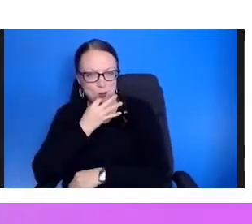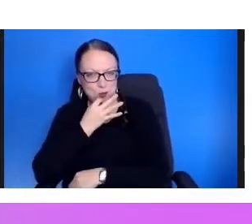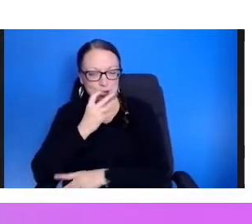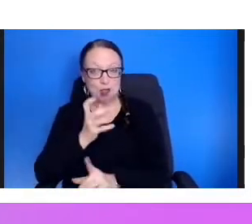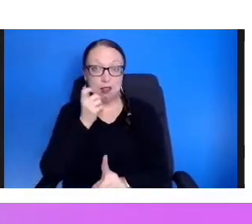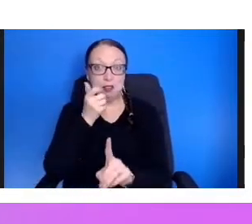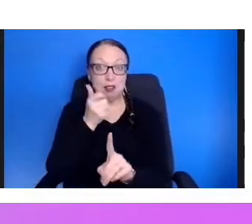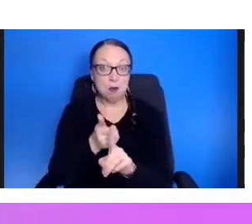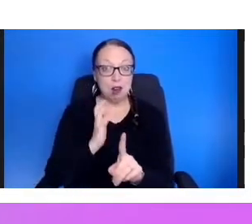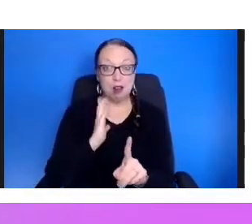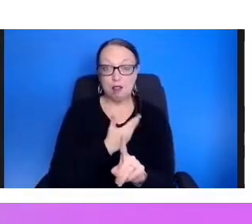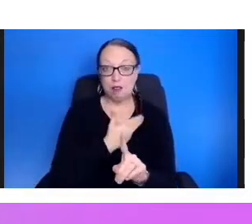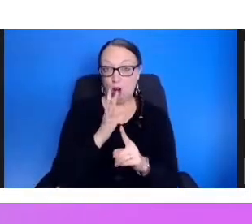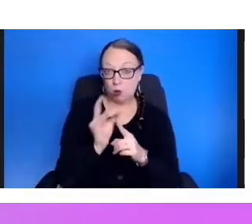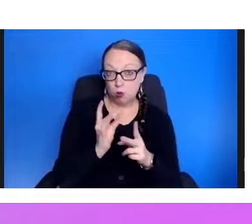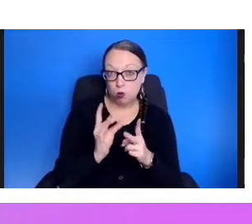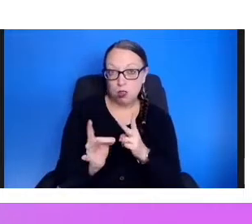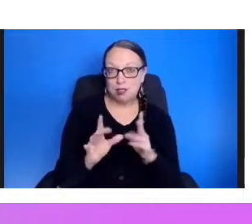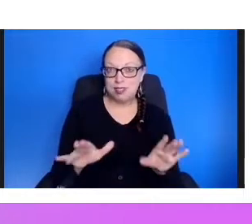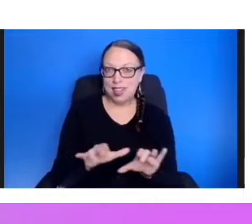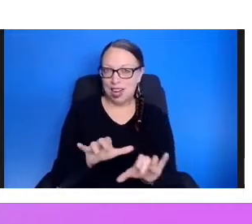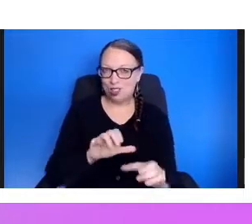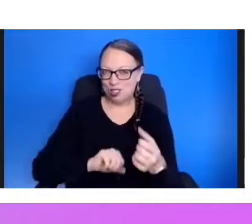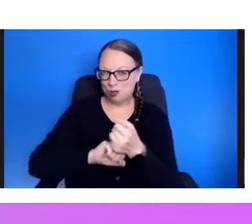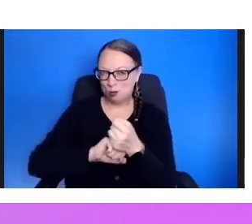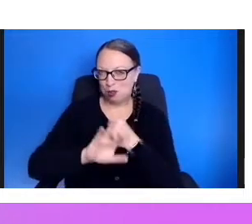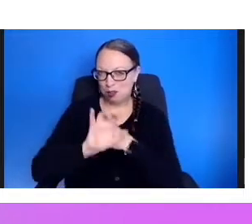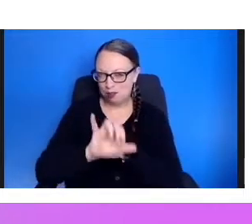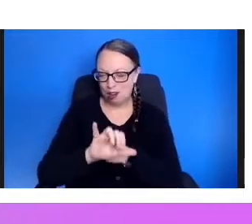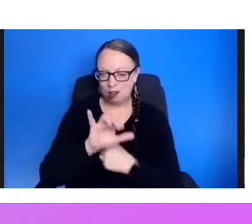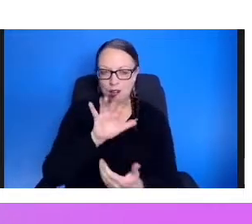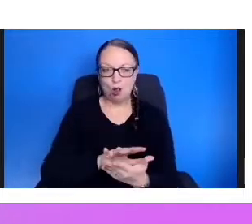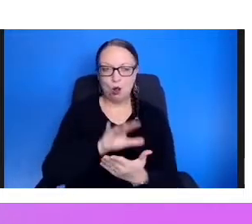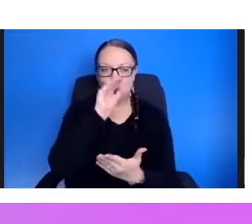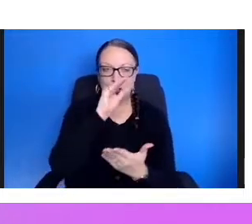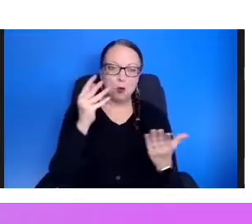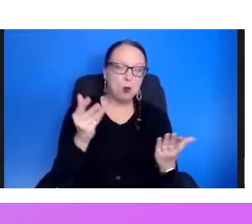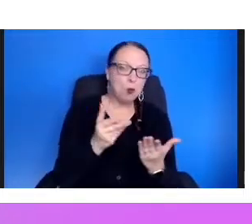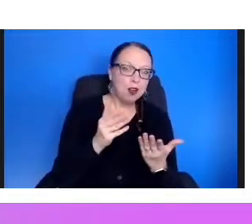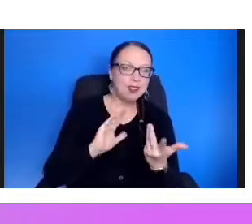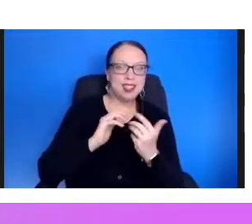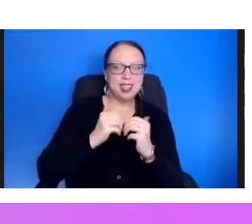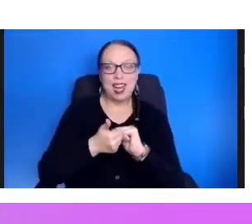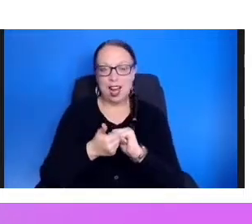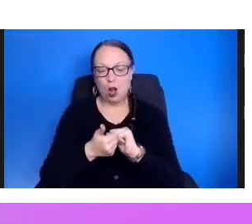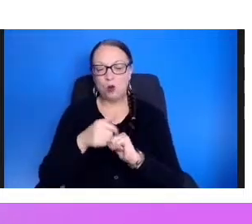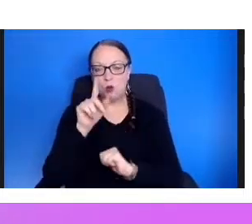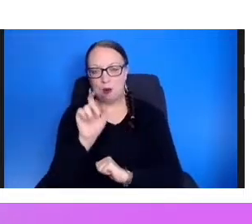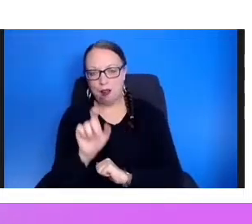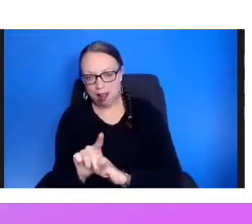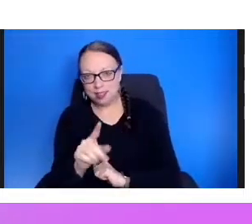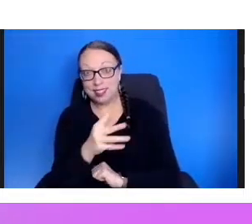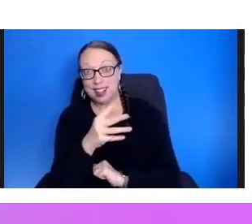and actions helping support that and learning what to and how to ask and listen which is incredibly important